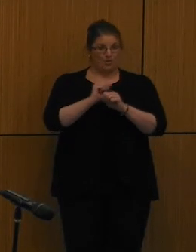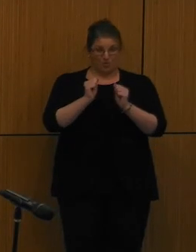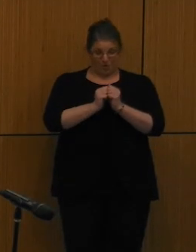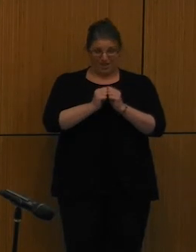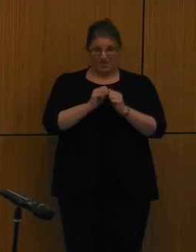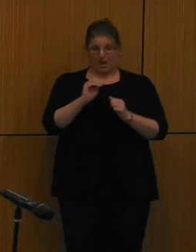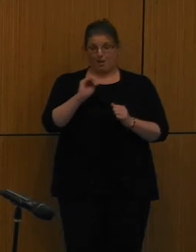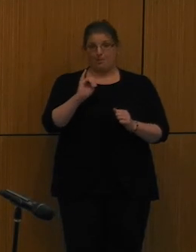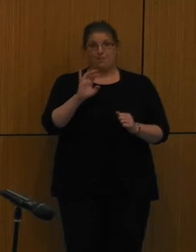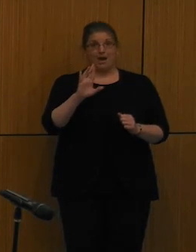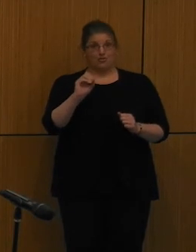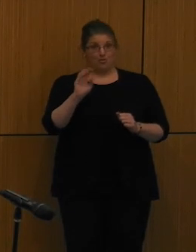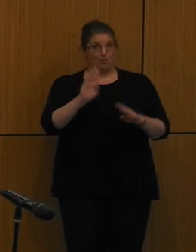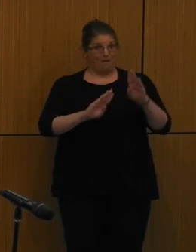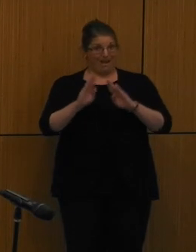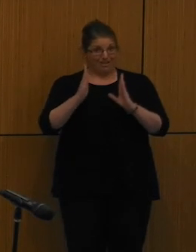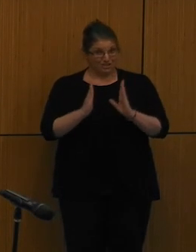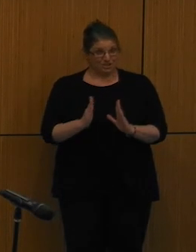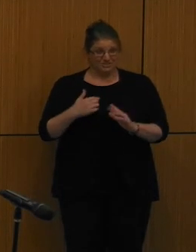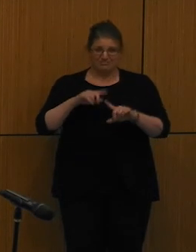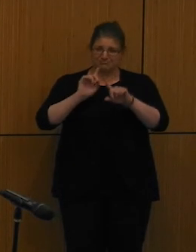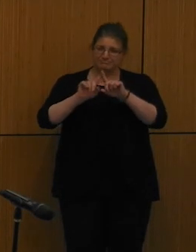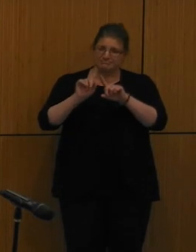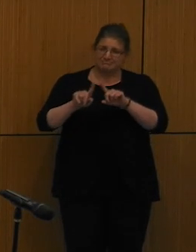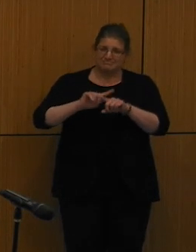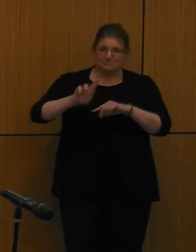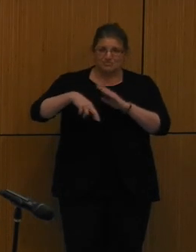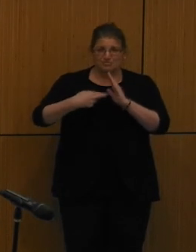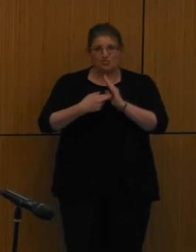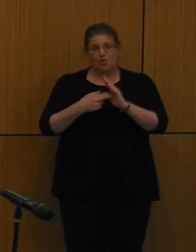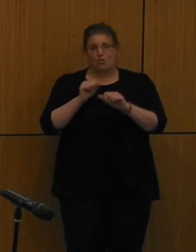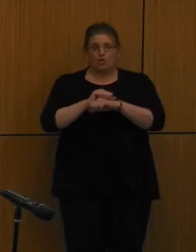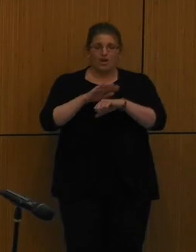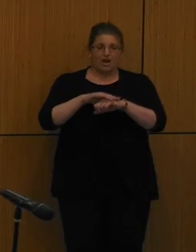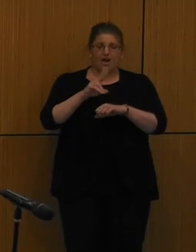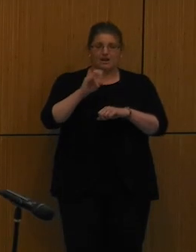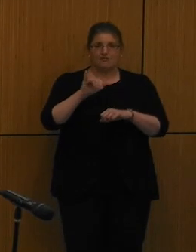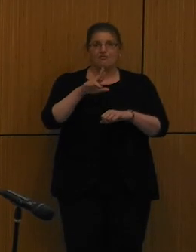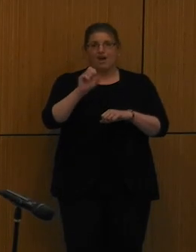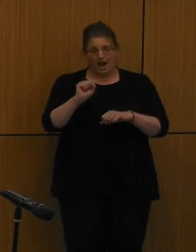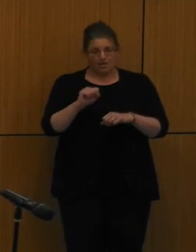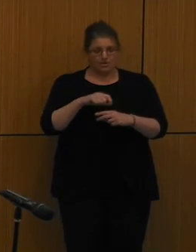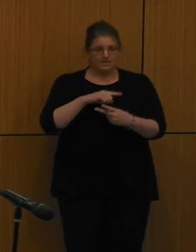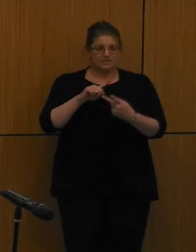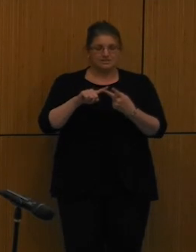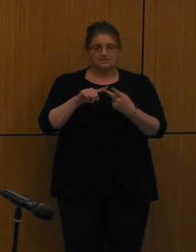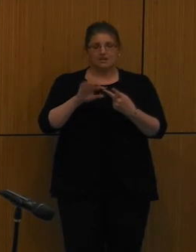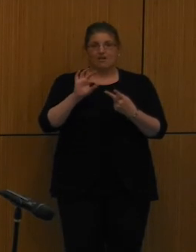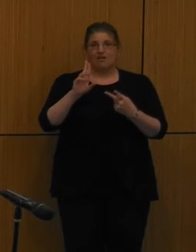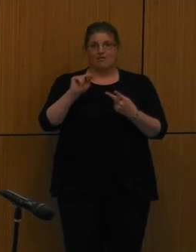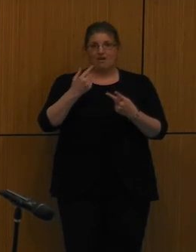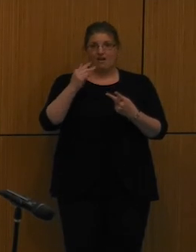Microbiologist do a lot of different things. They work on viruses, on fungi, on protists, on archaea.